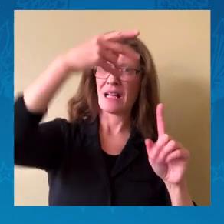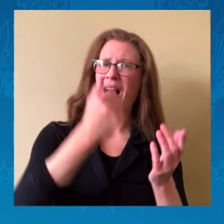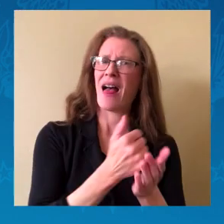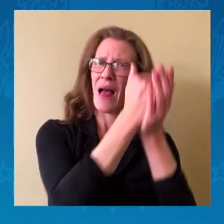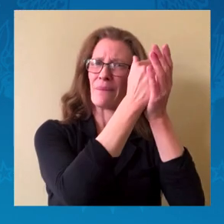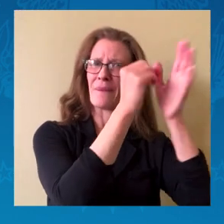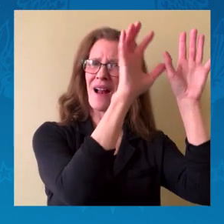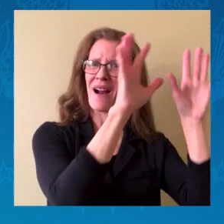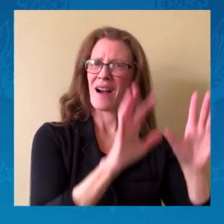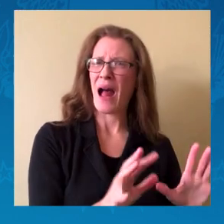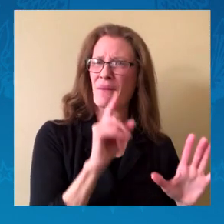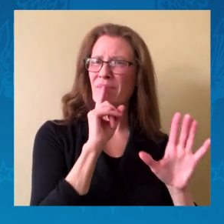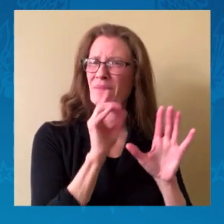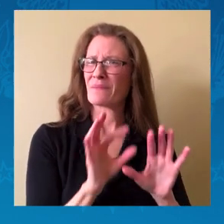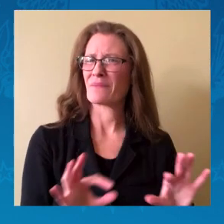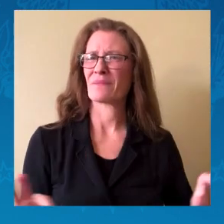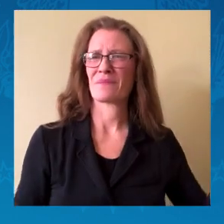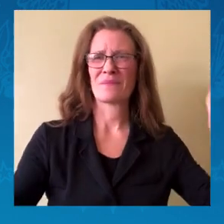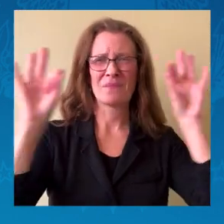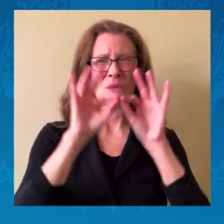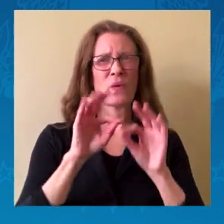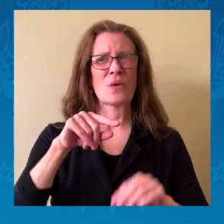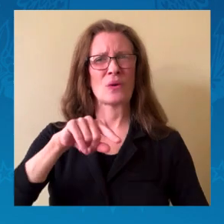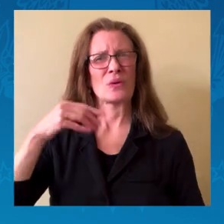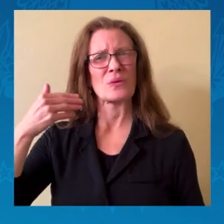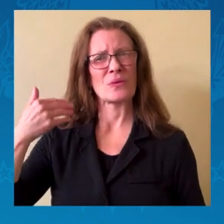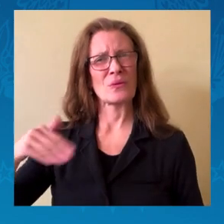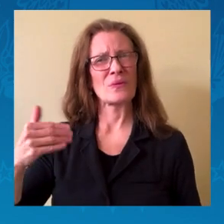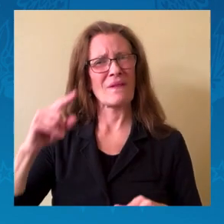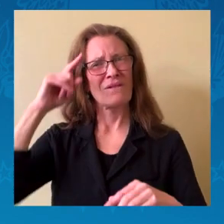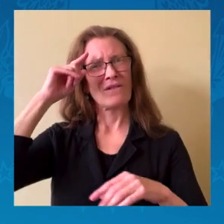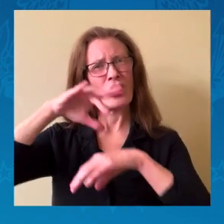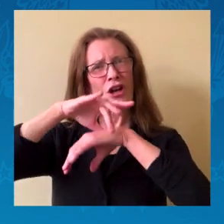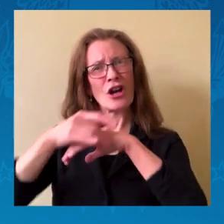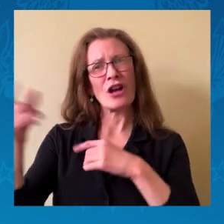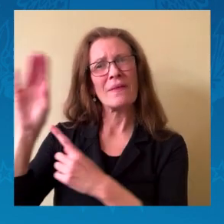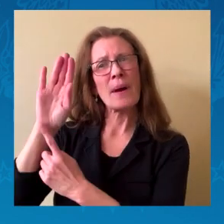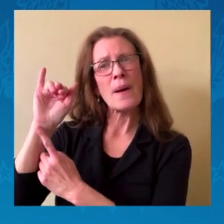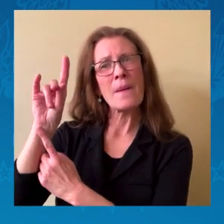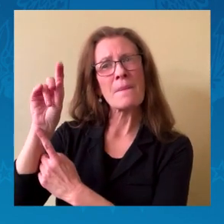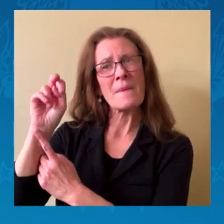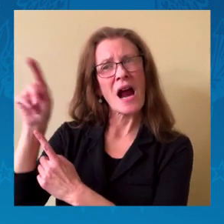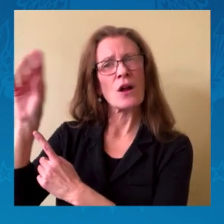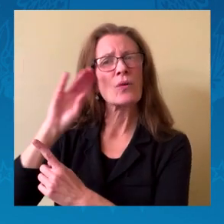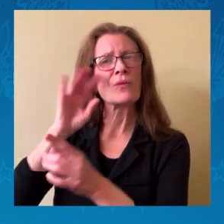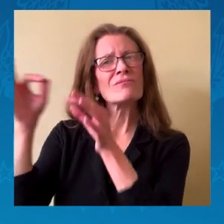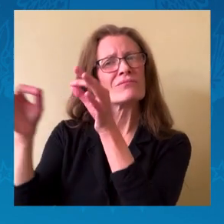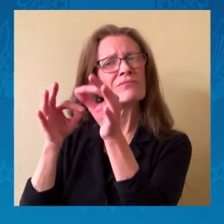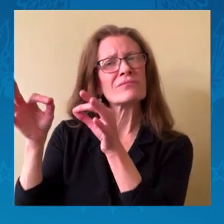President Biden has made very clear that we will have an all of government approach to this issue